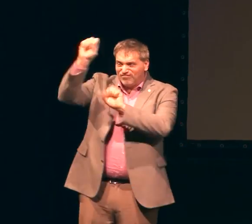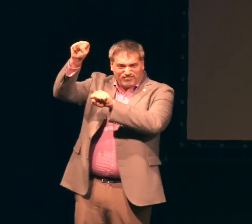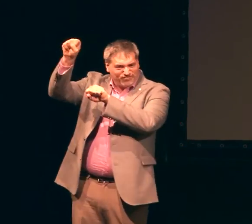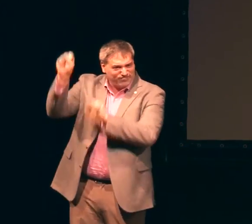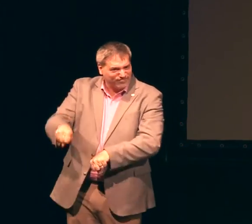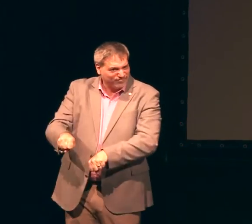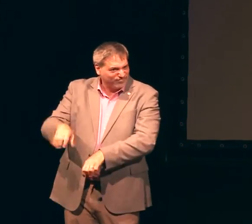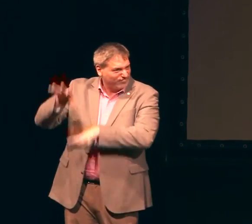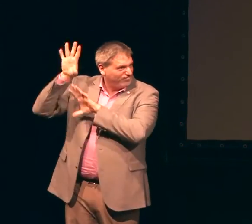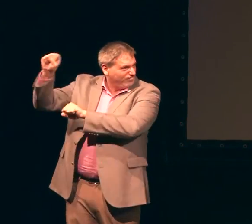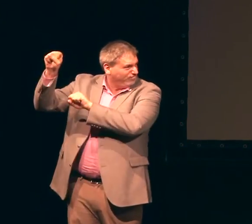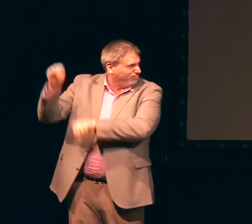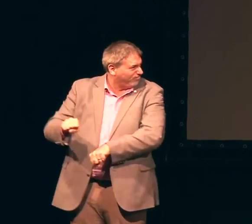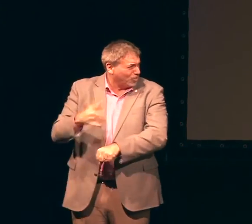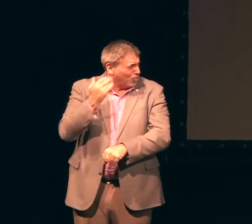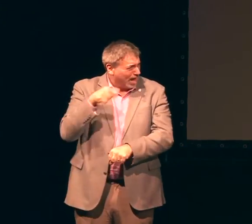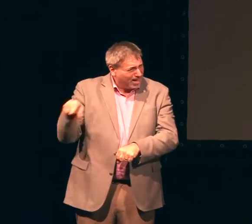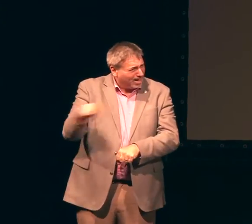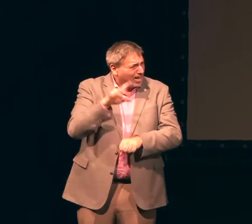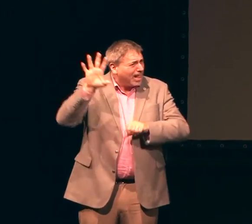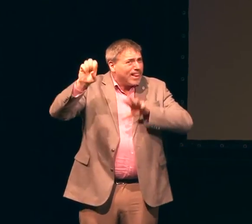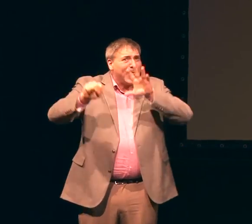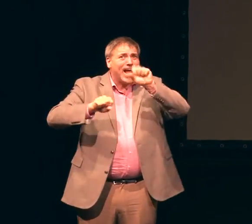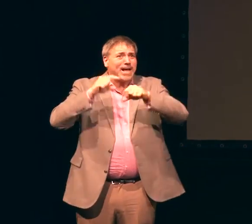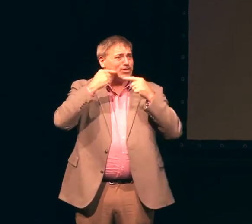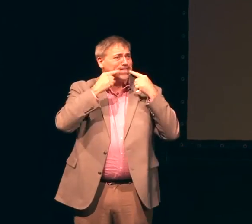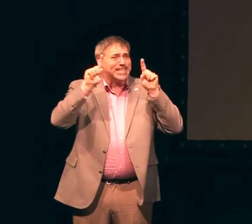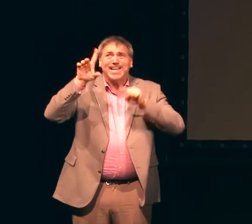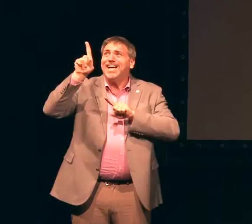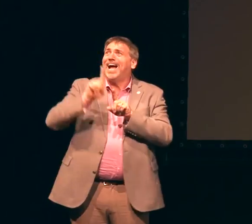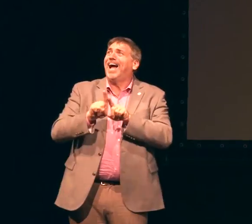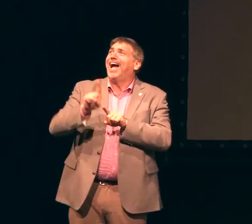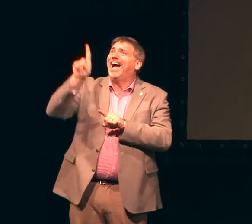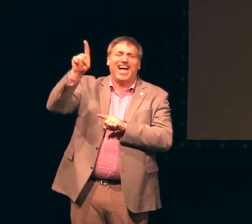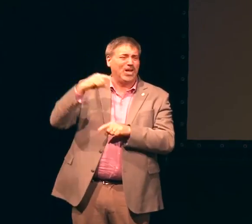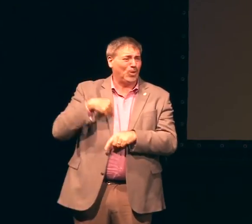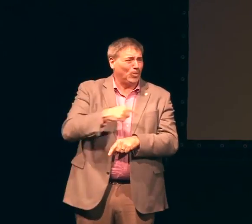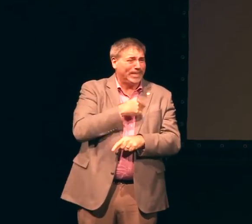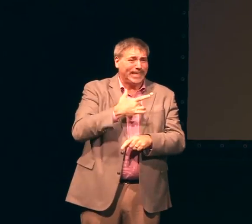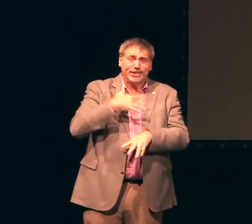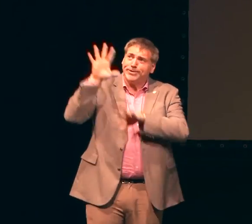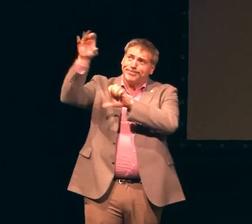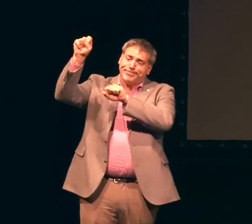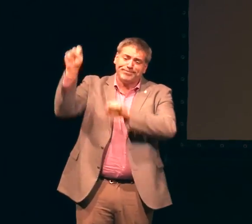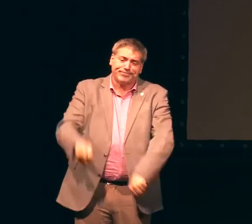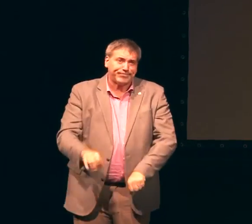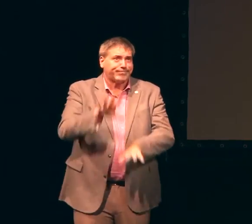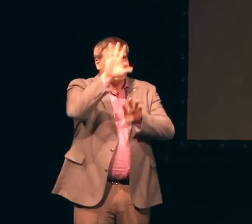really just bringing people down. Because you're climbing and you're successful and